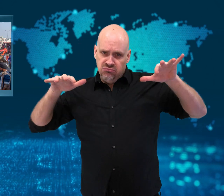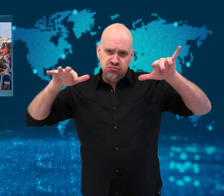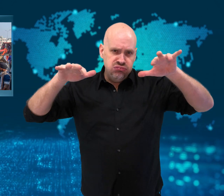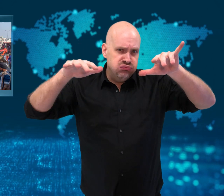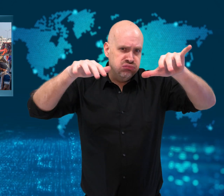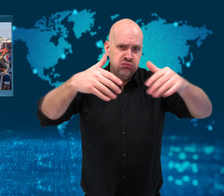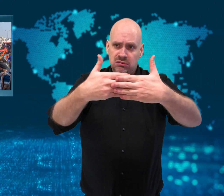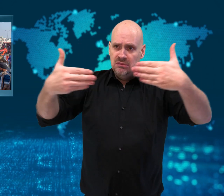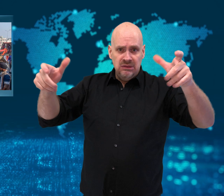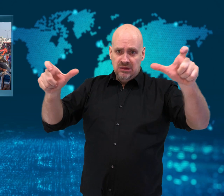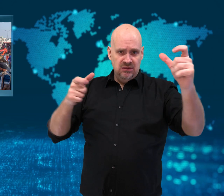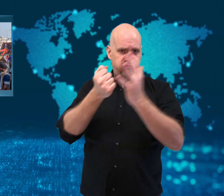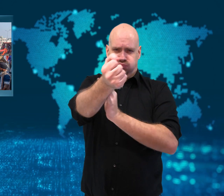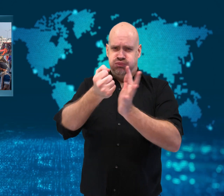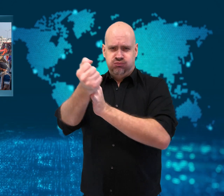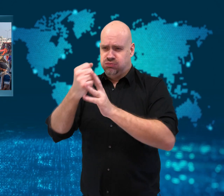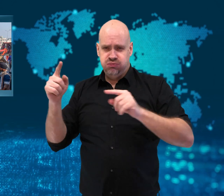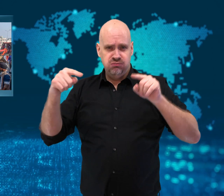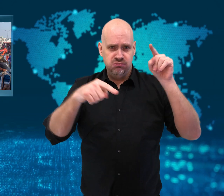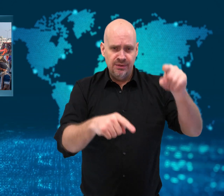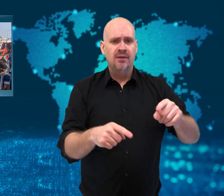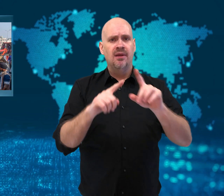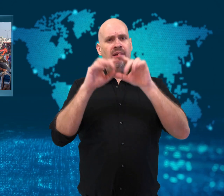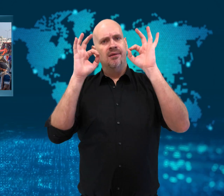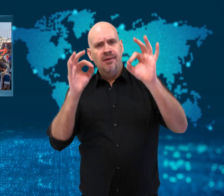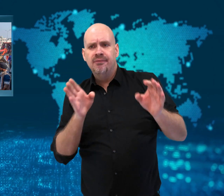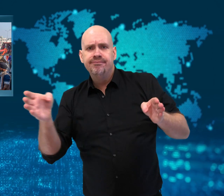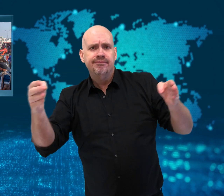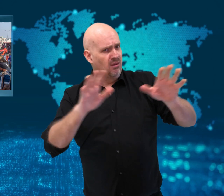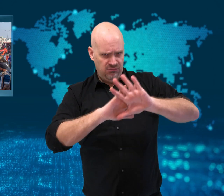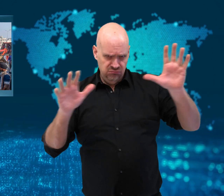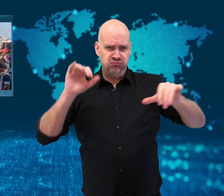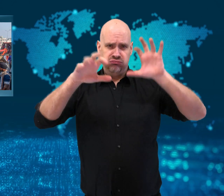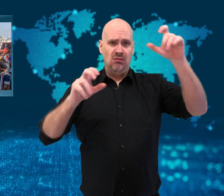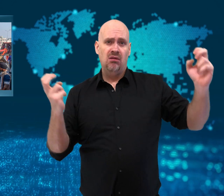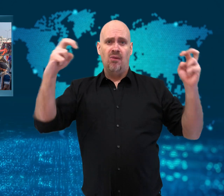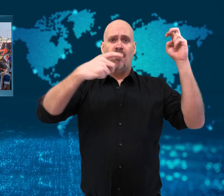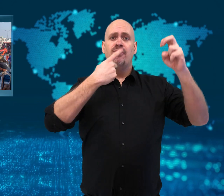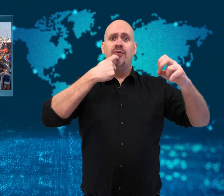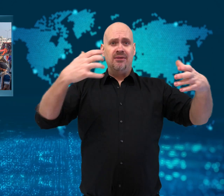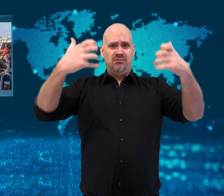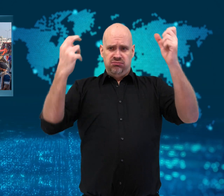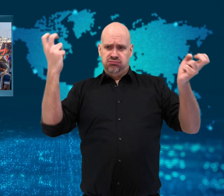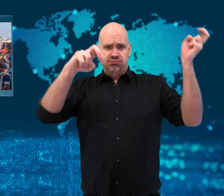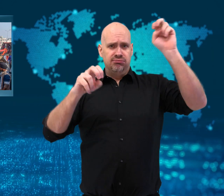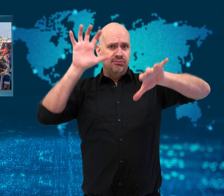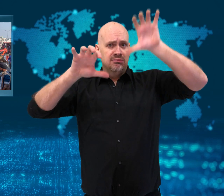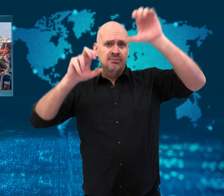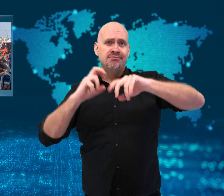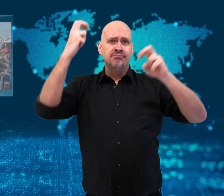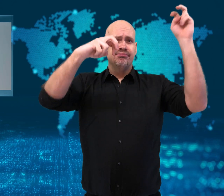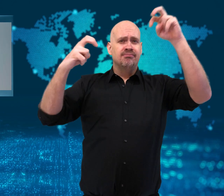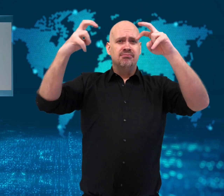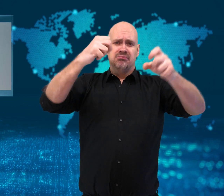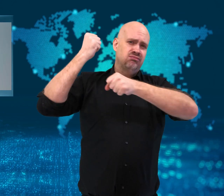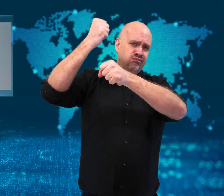The protesters did not follow routes and climbed walls into the